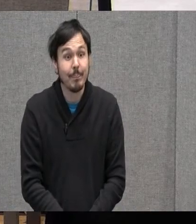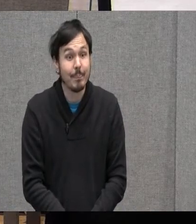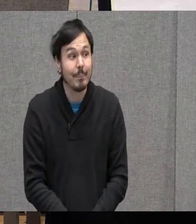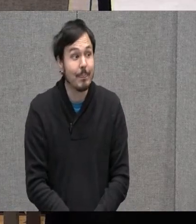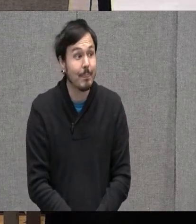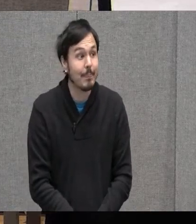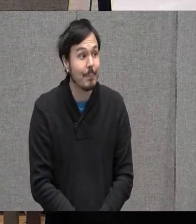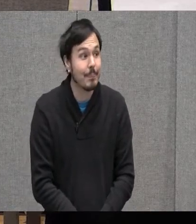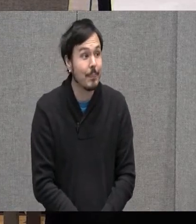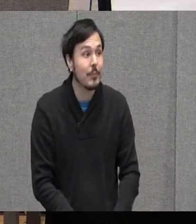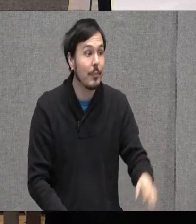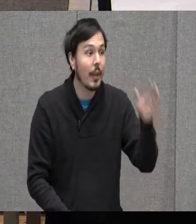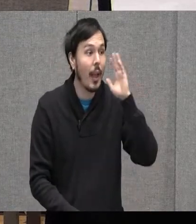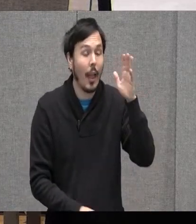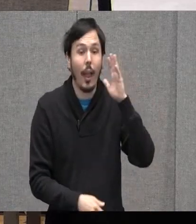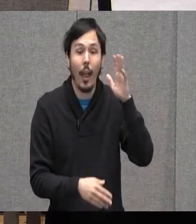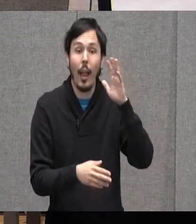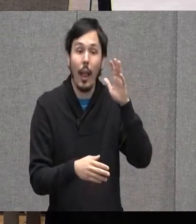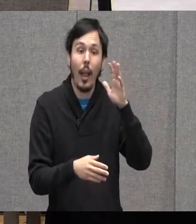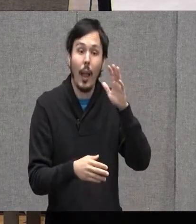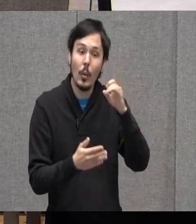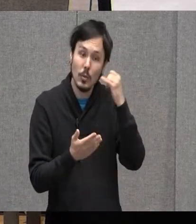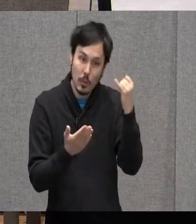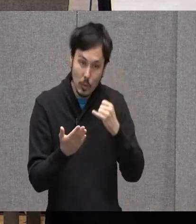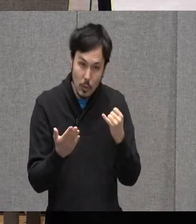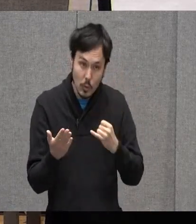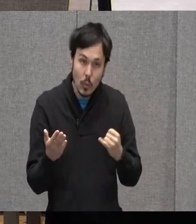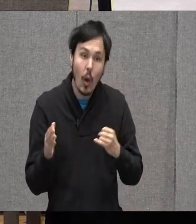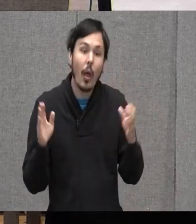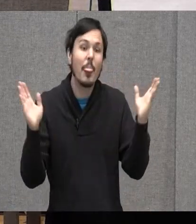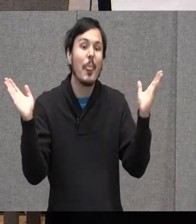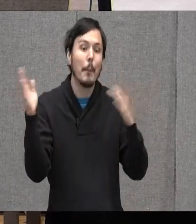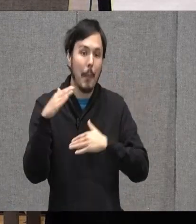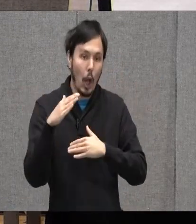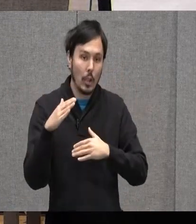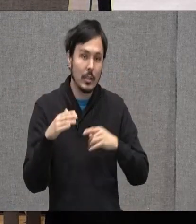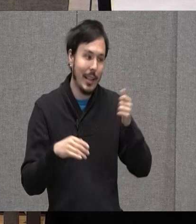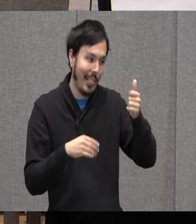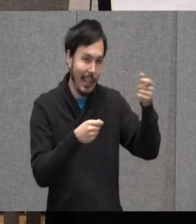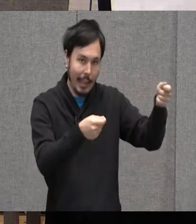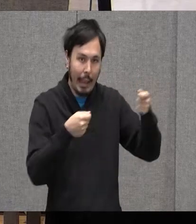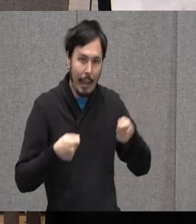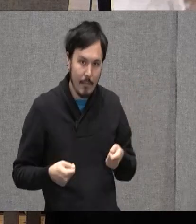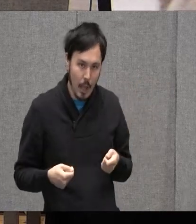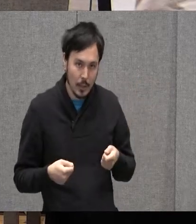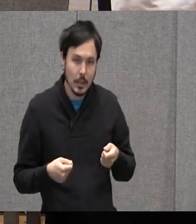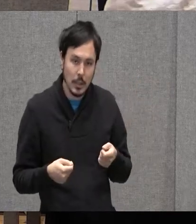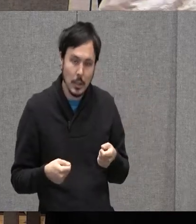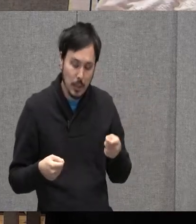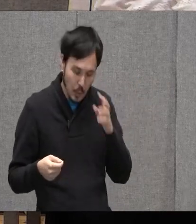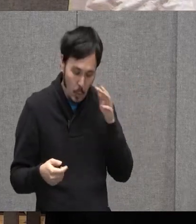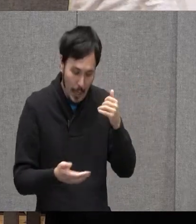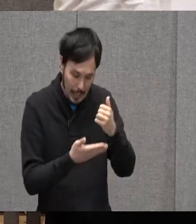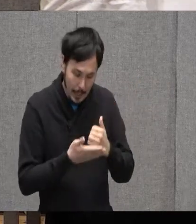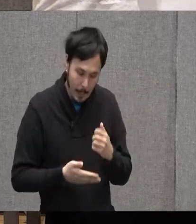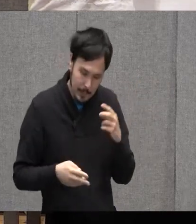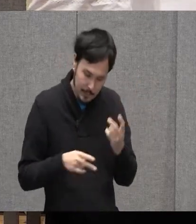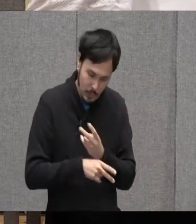So, I am going to draw the box that we're originally given because that will help us in what we need to do.